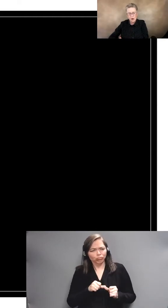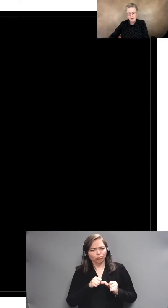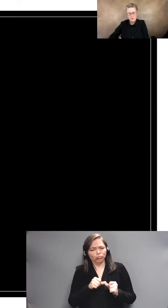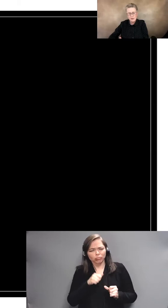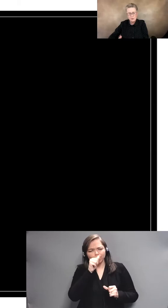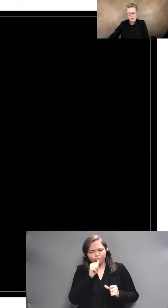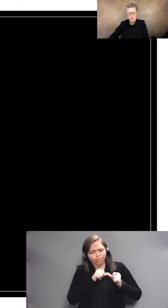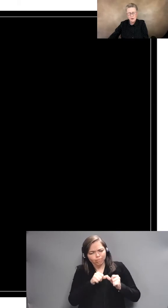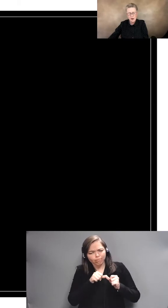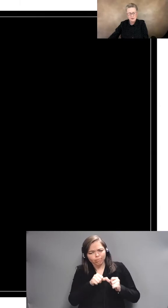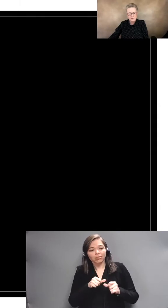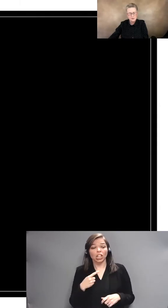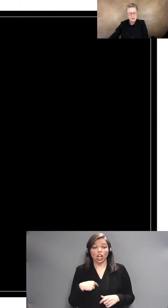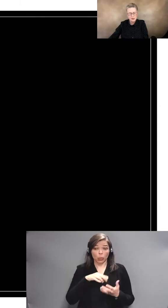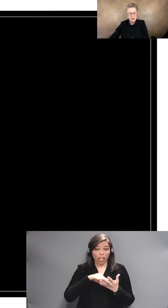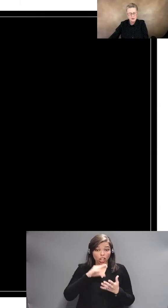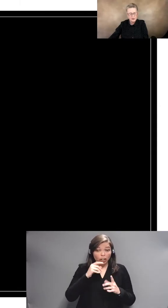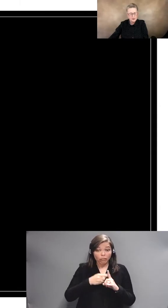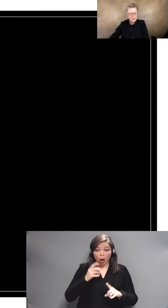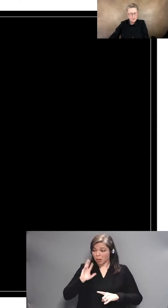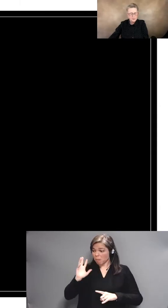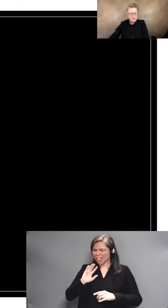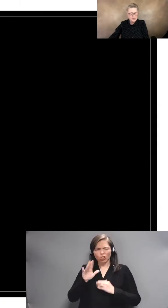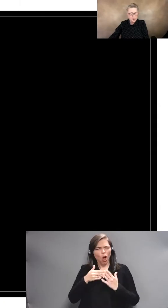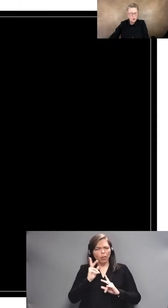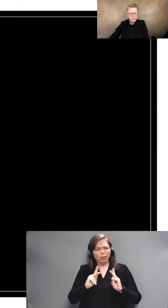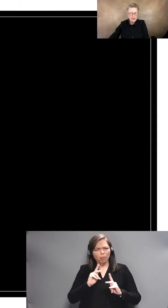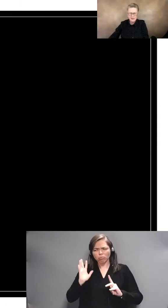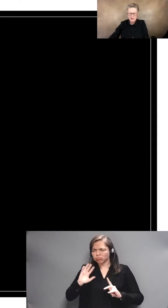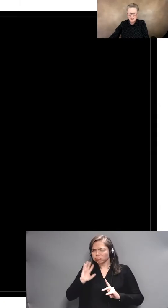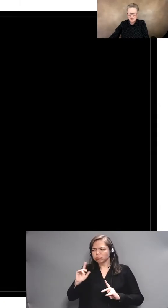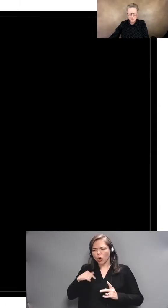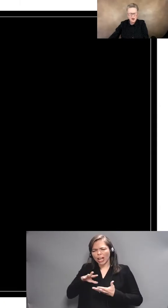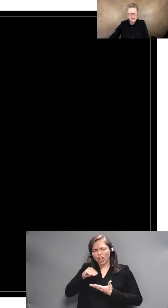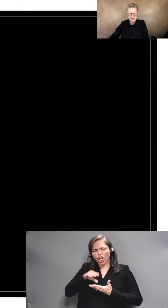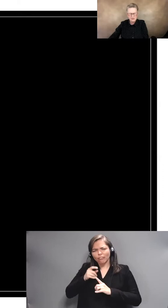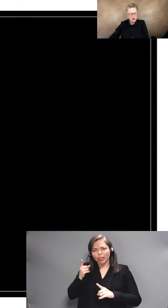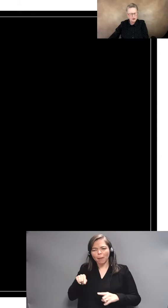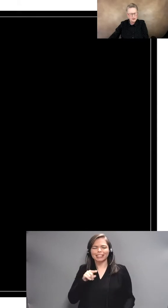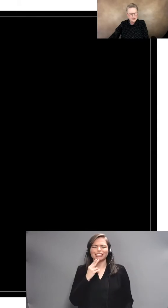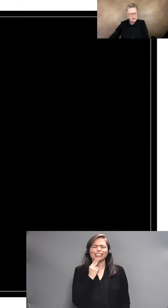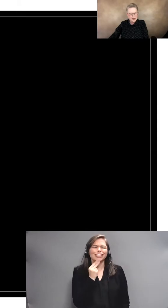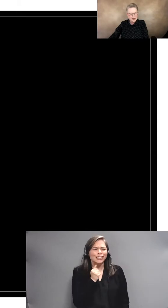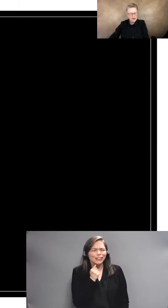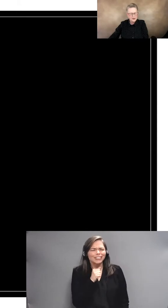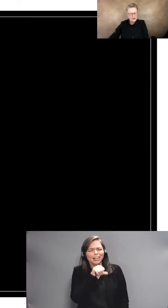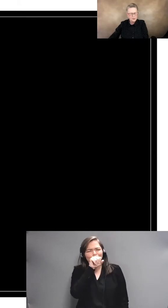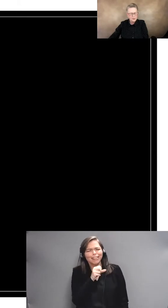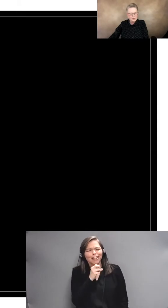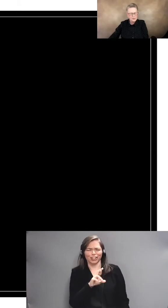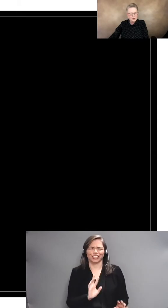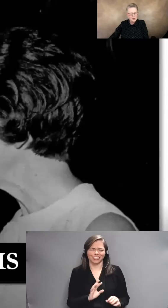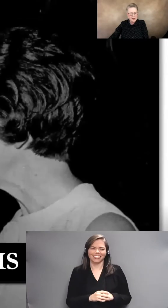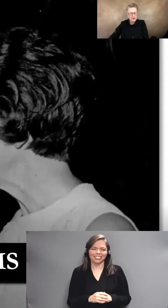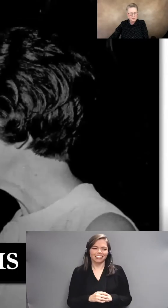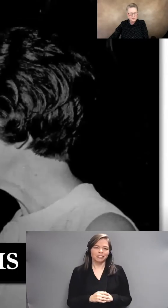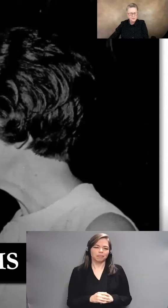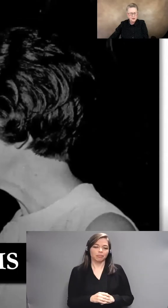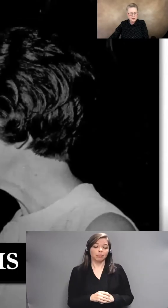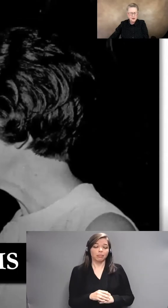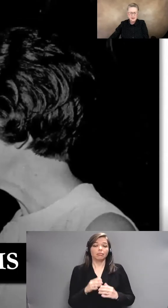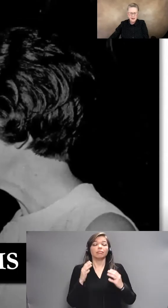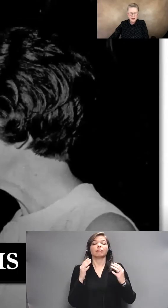of the people from the past and Virginia, so isn't she cute, I just love her and then again